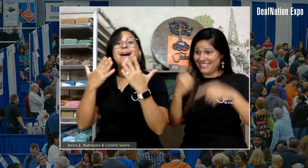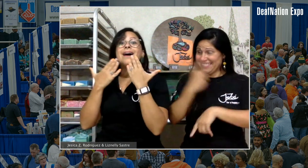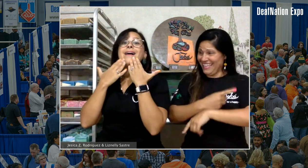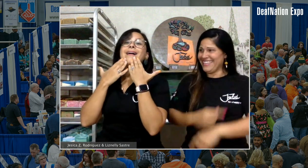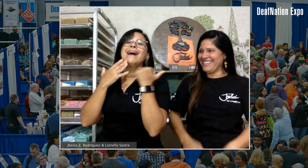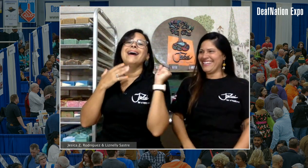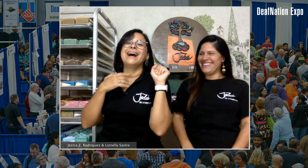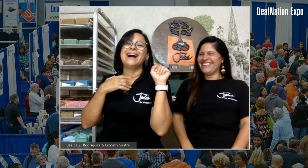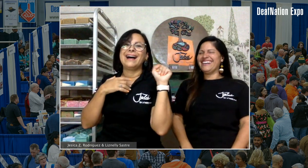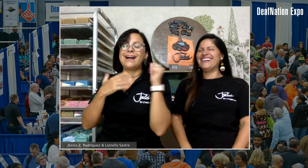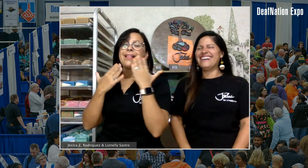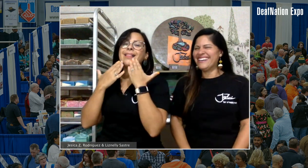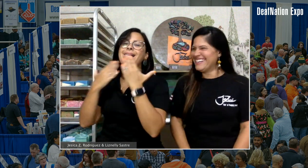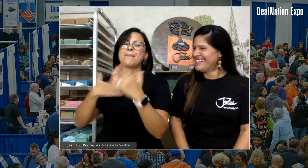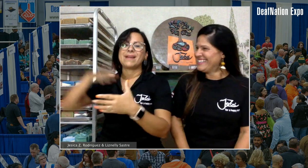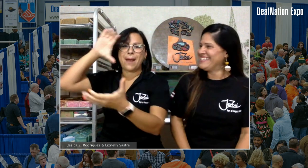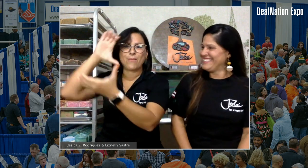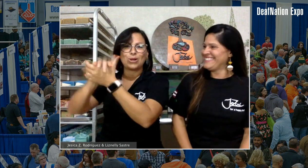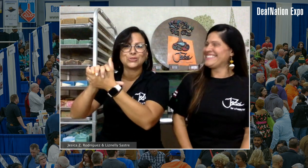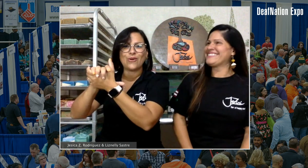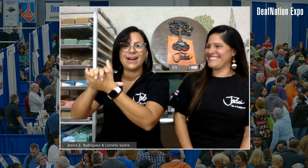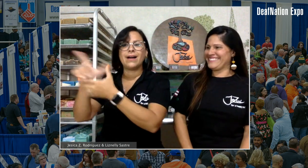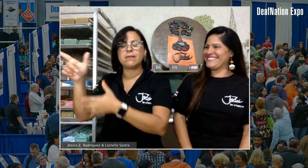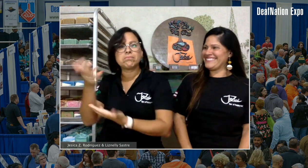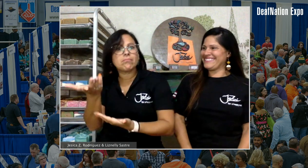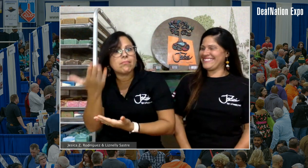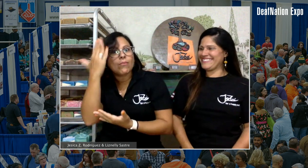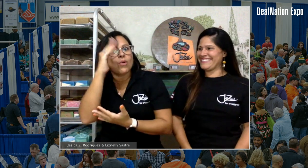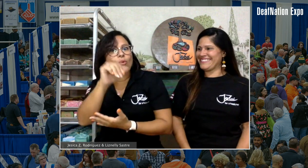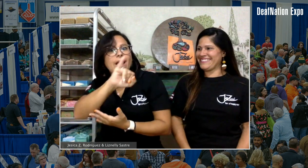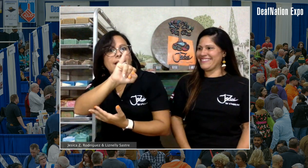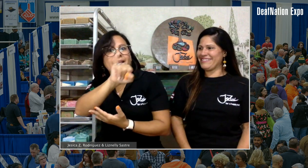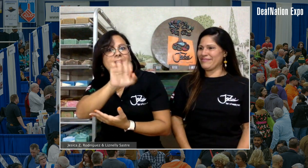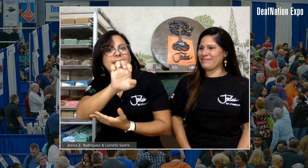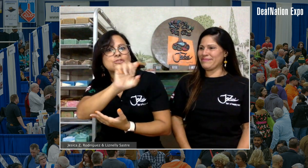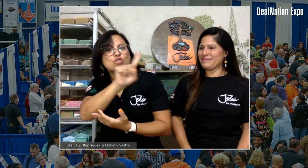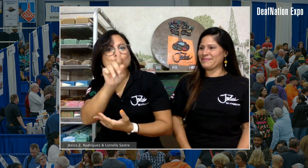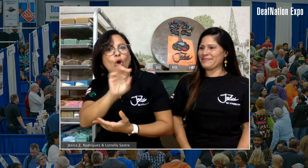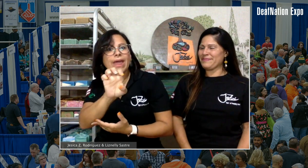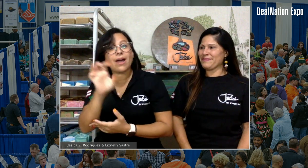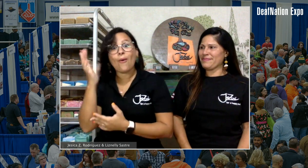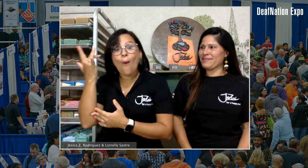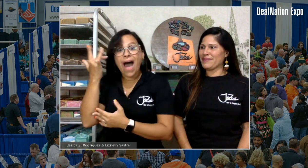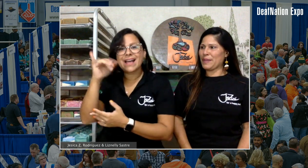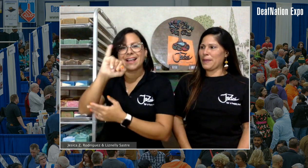Thanks to my husband, who said “why not JeZoe?”